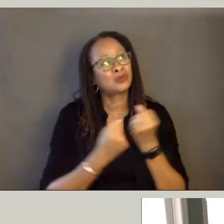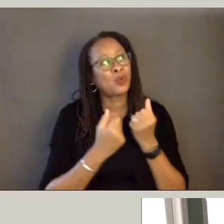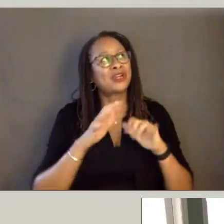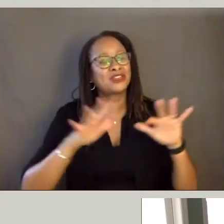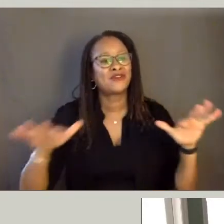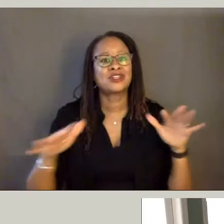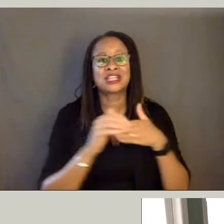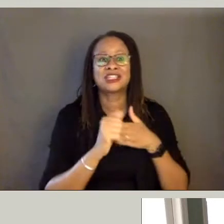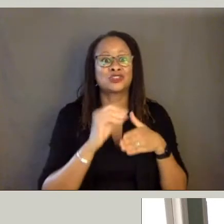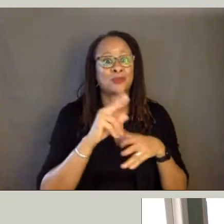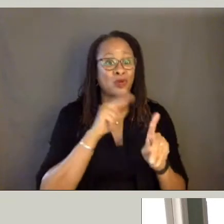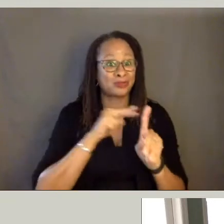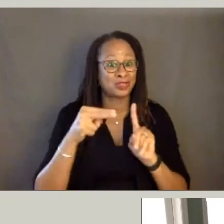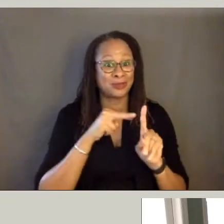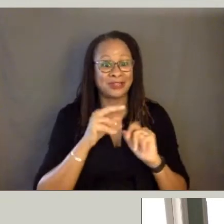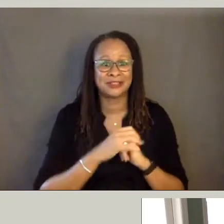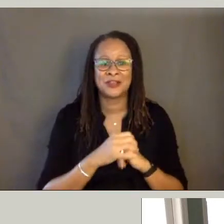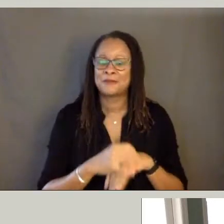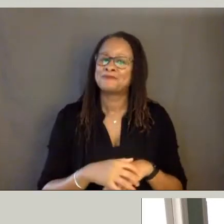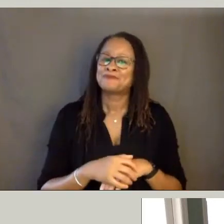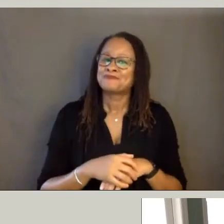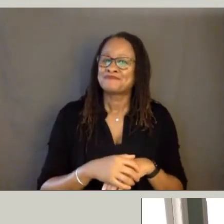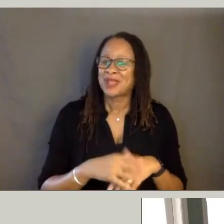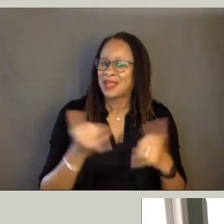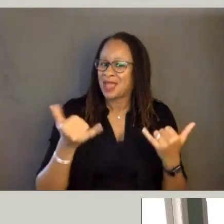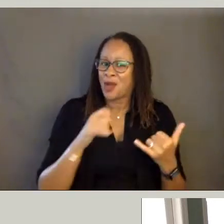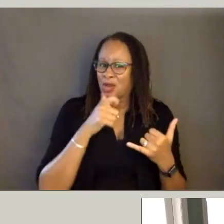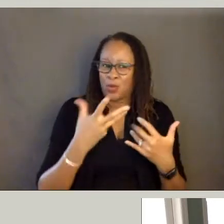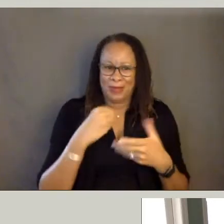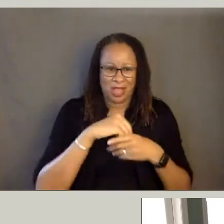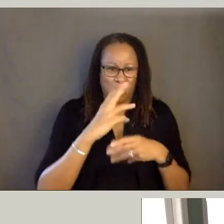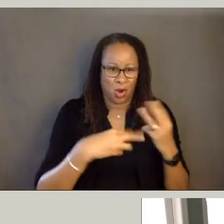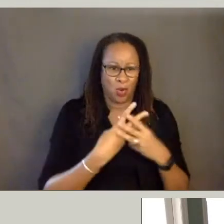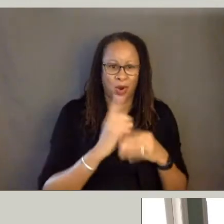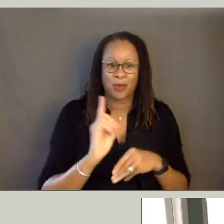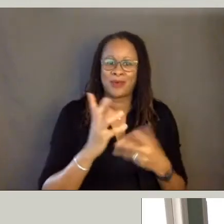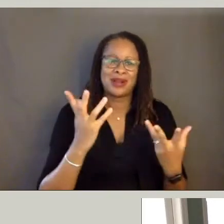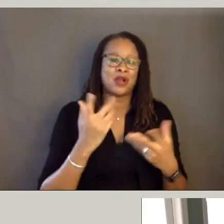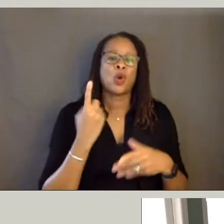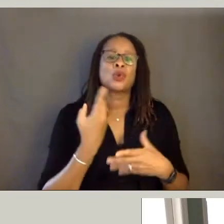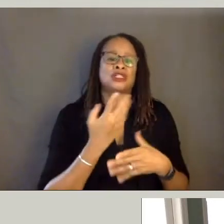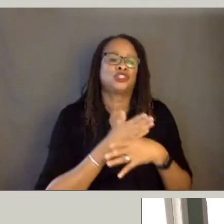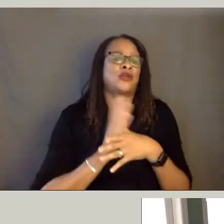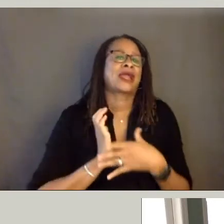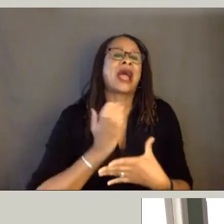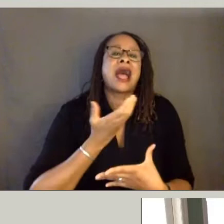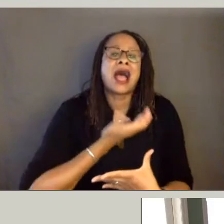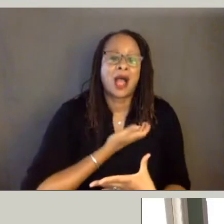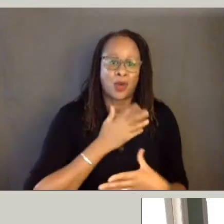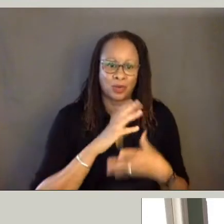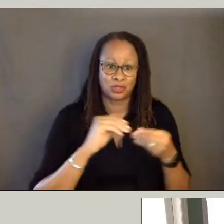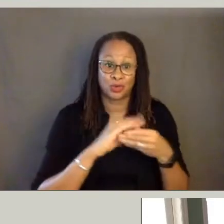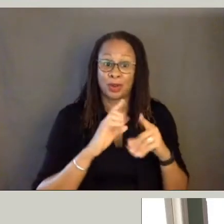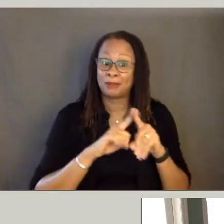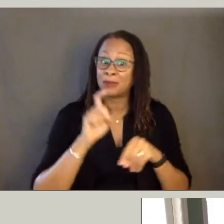Now, I don't wanna be in a world where we're only relegated to tell our stories, but we must continue to center